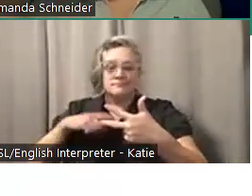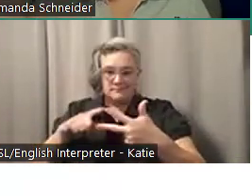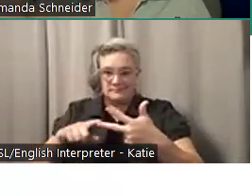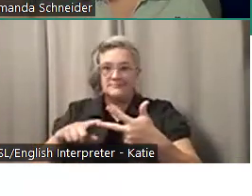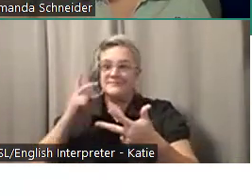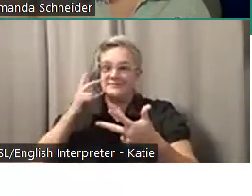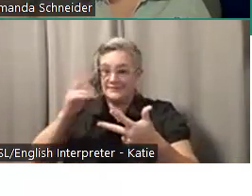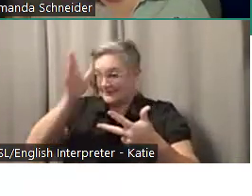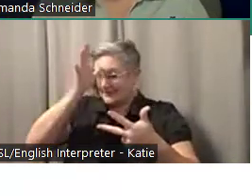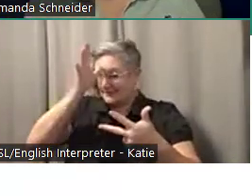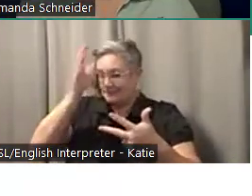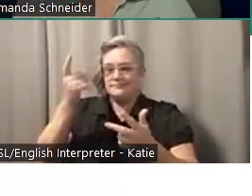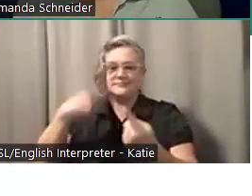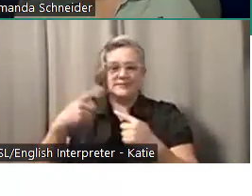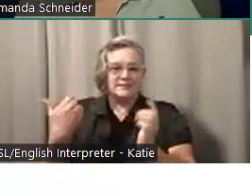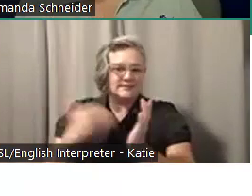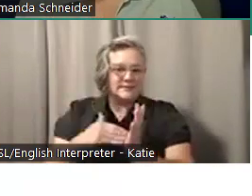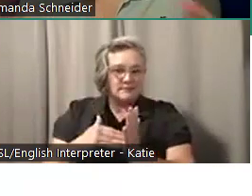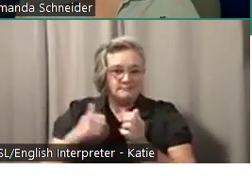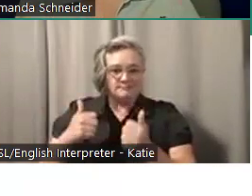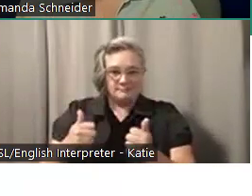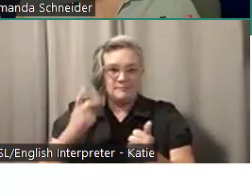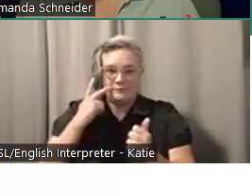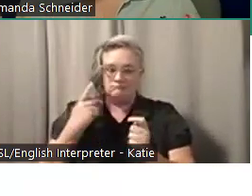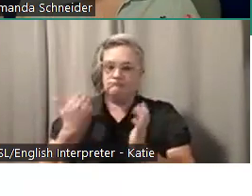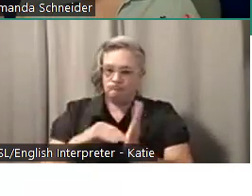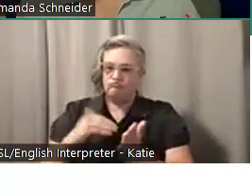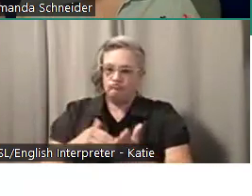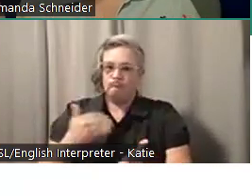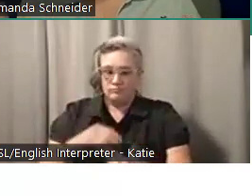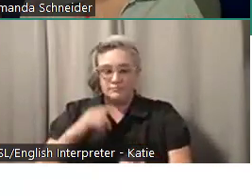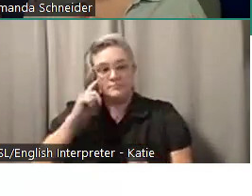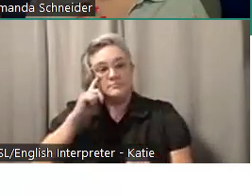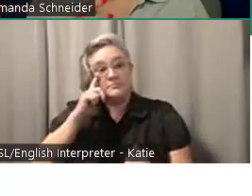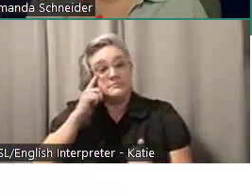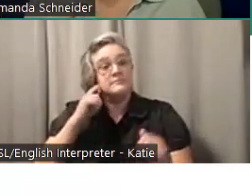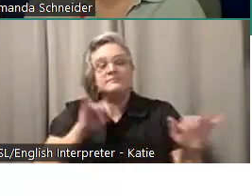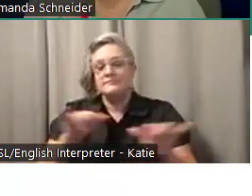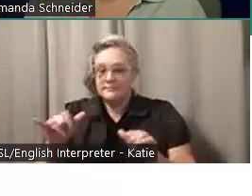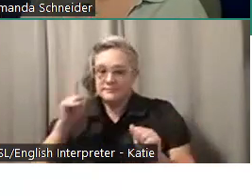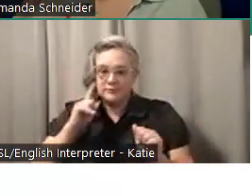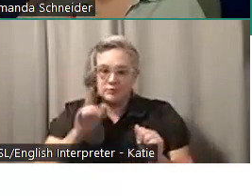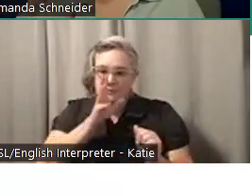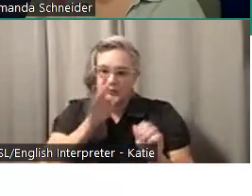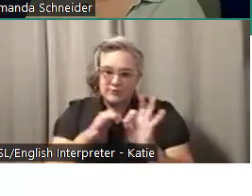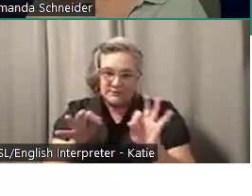And then sign again. Dad. Similar in spoken language, you can say the word dad,